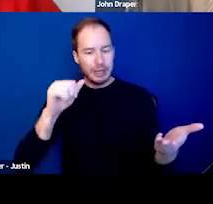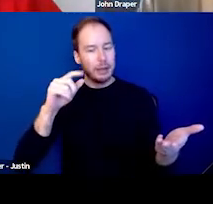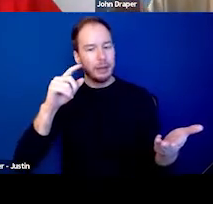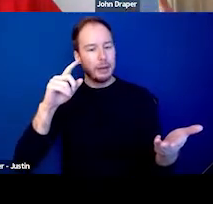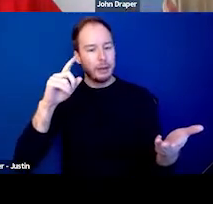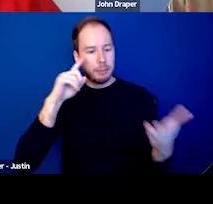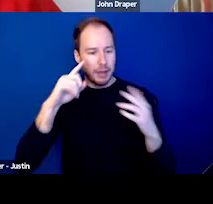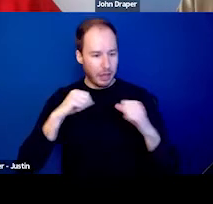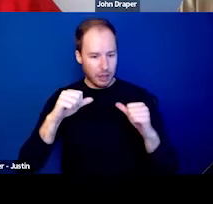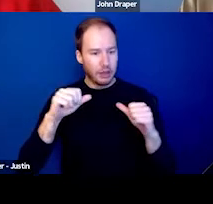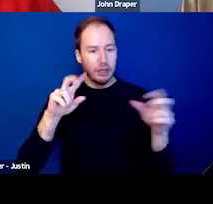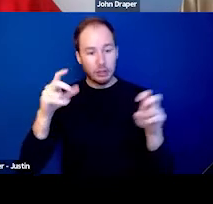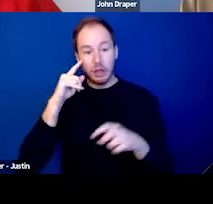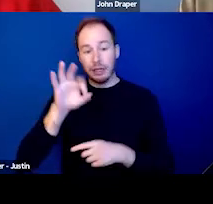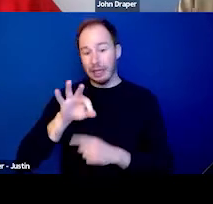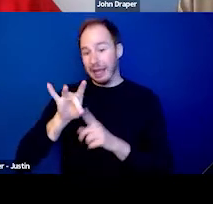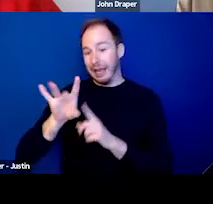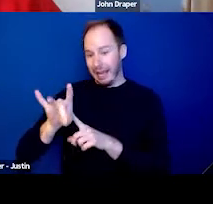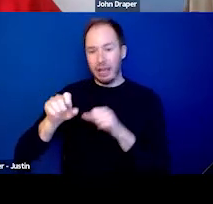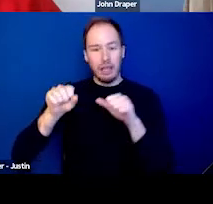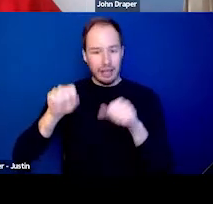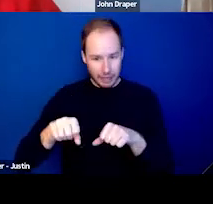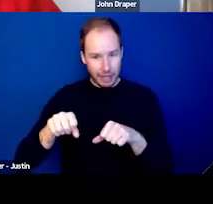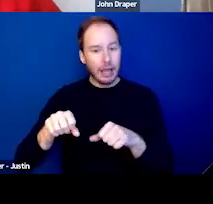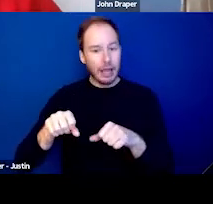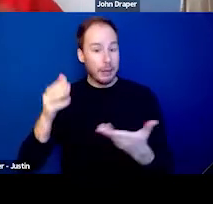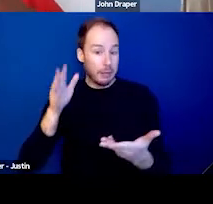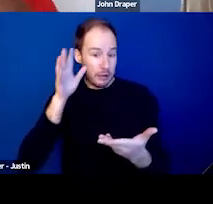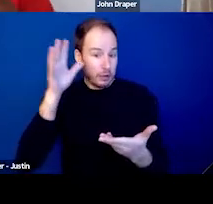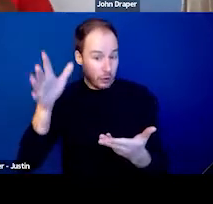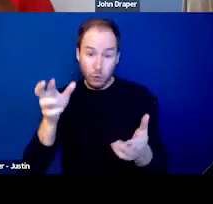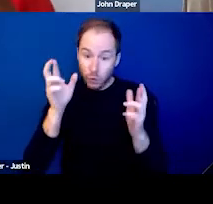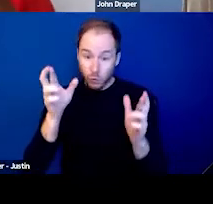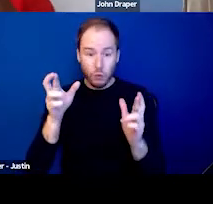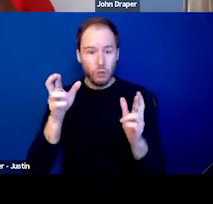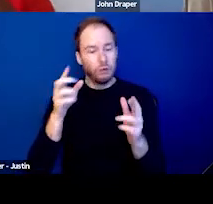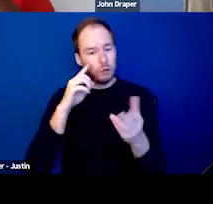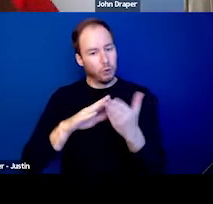What 988 could do ideally, and one day hopefully will, in communities across the country